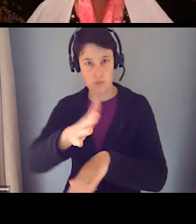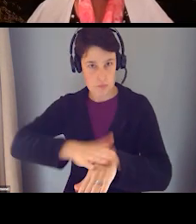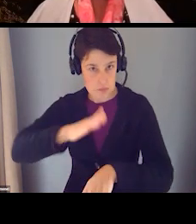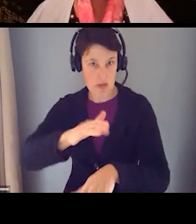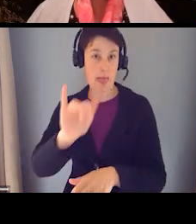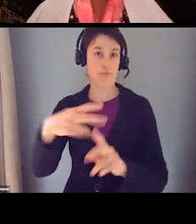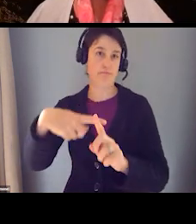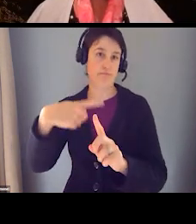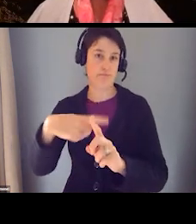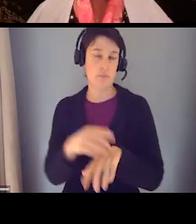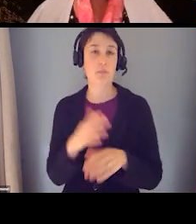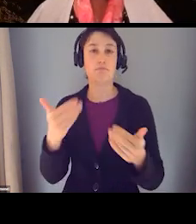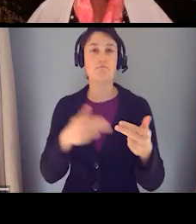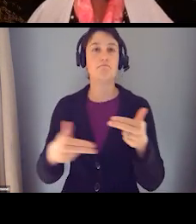What kinds of awards are issued by DGA?